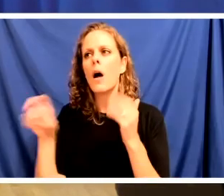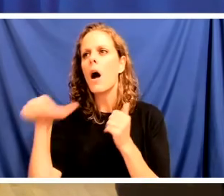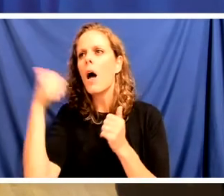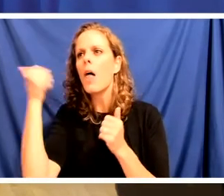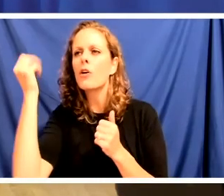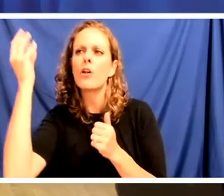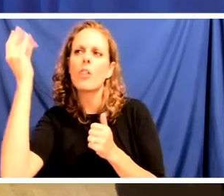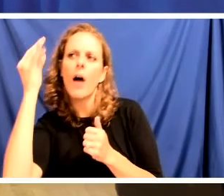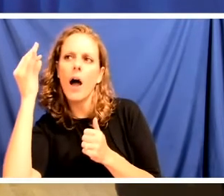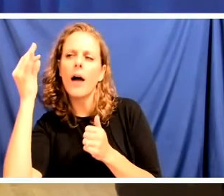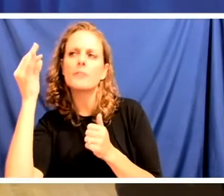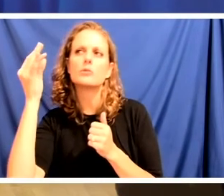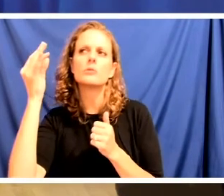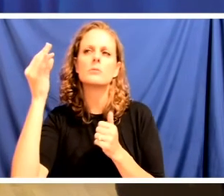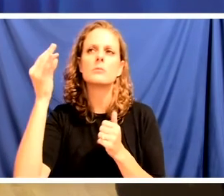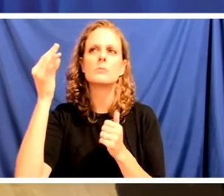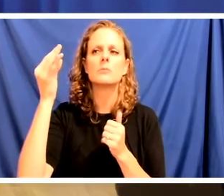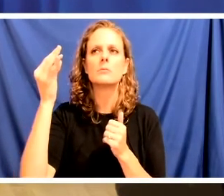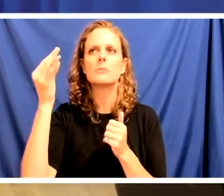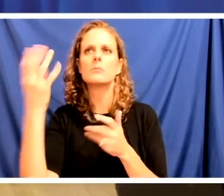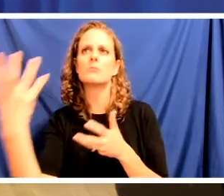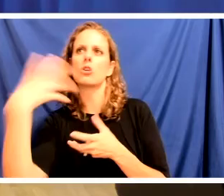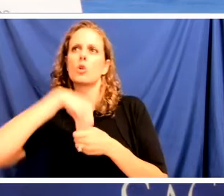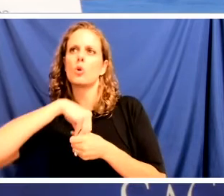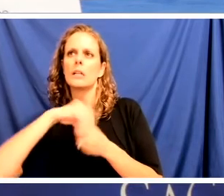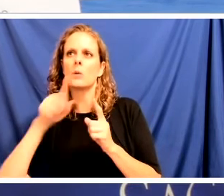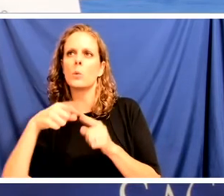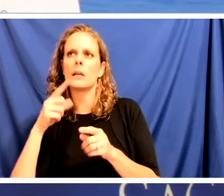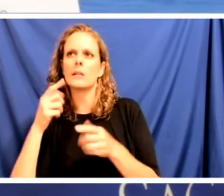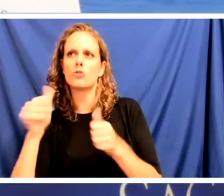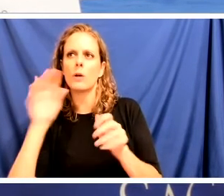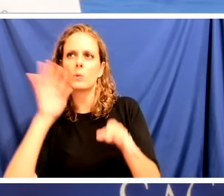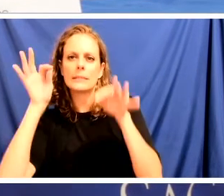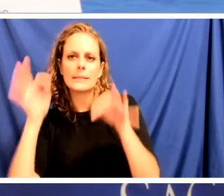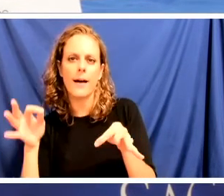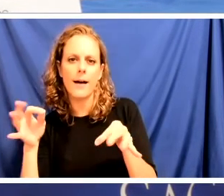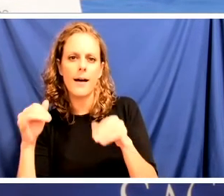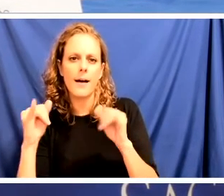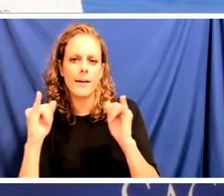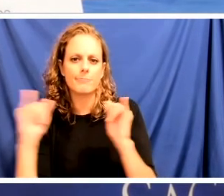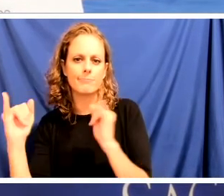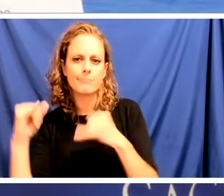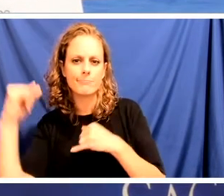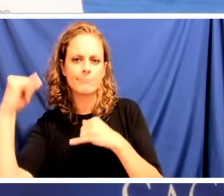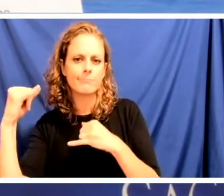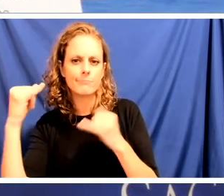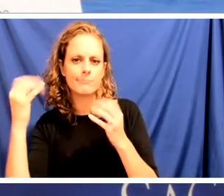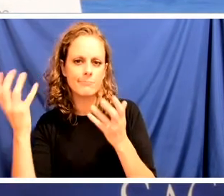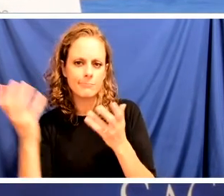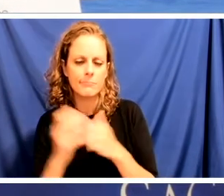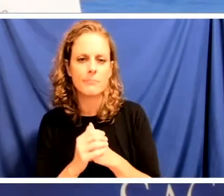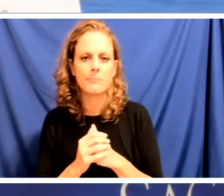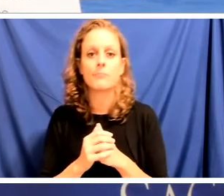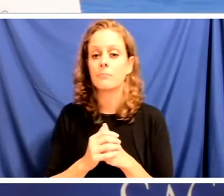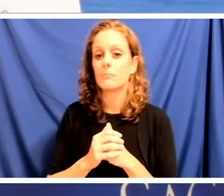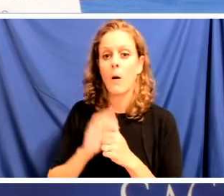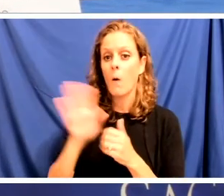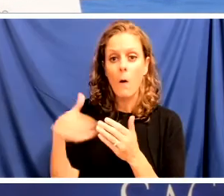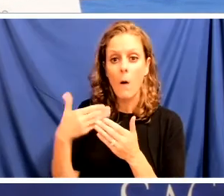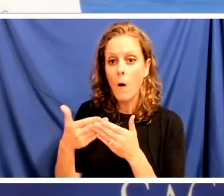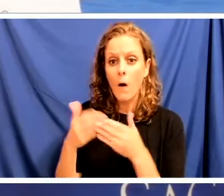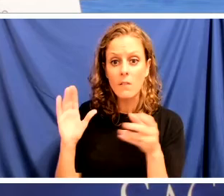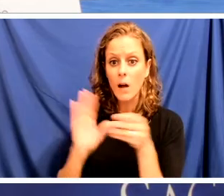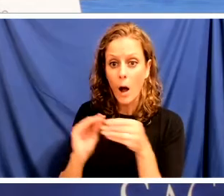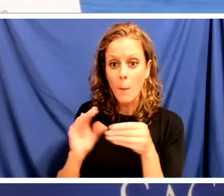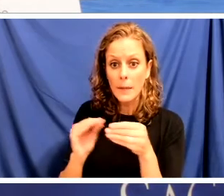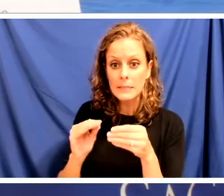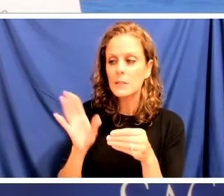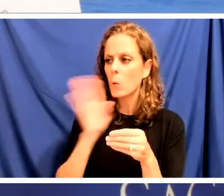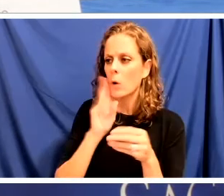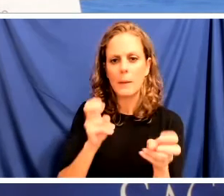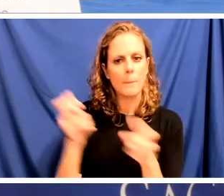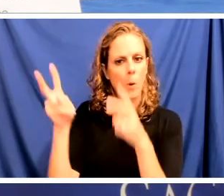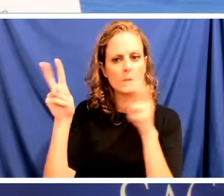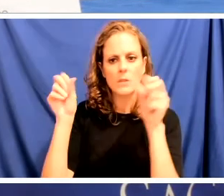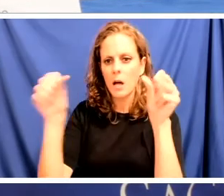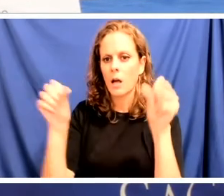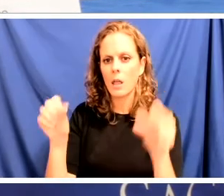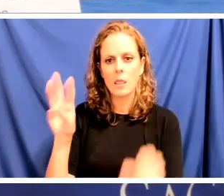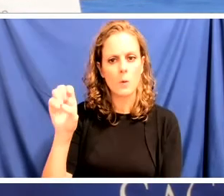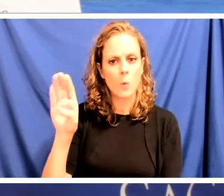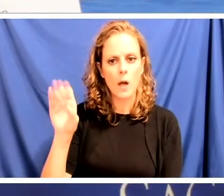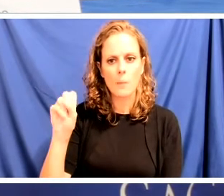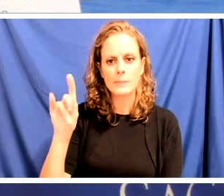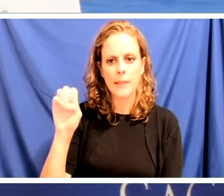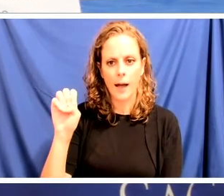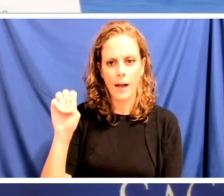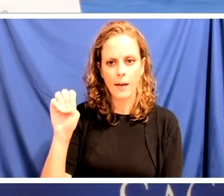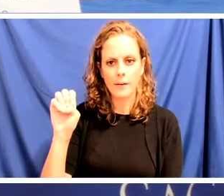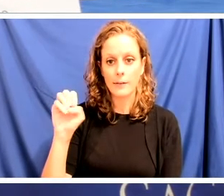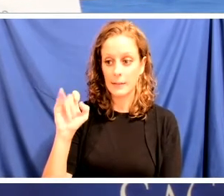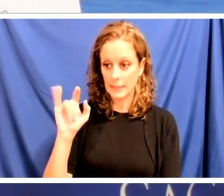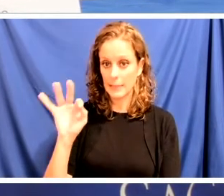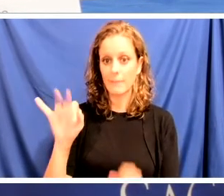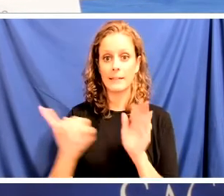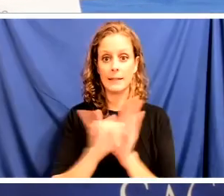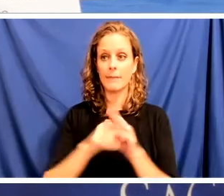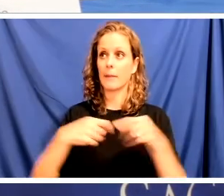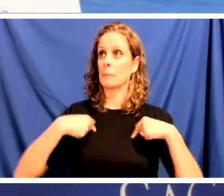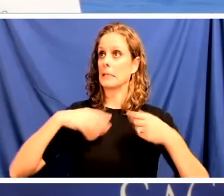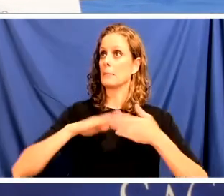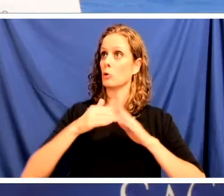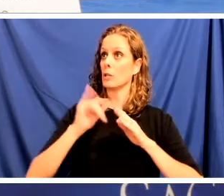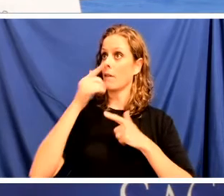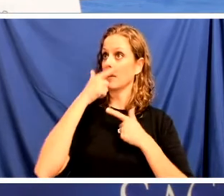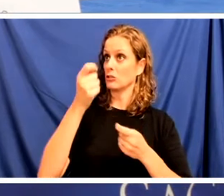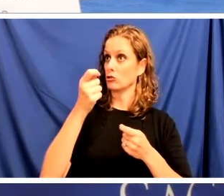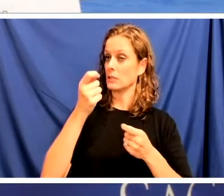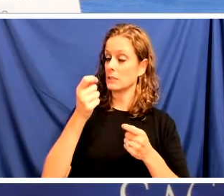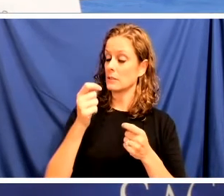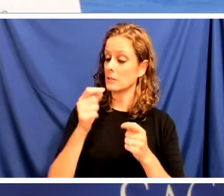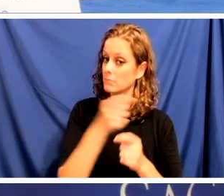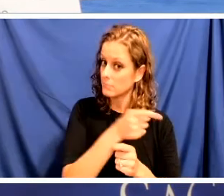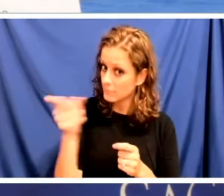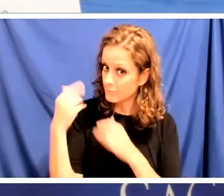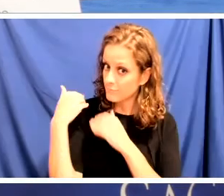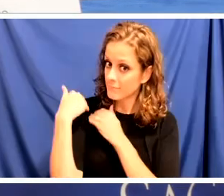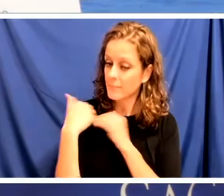First of all, any any community of interest to commentary will be on the website people who who identify a community of interest will hopefully fill out a form or send an email, and it will be posted on the website.